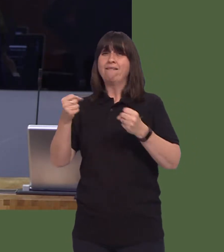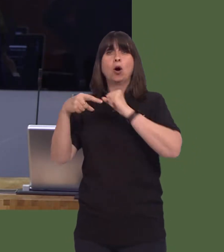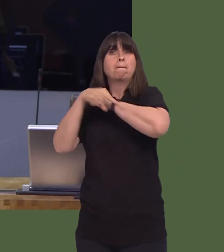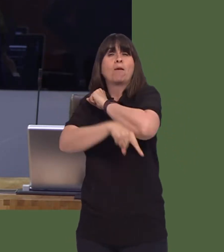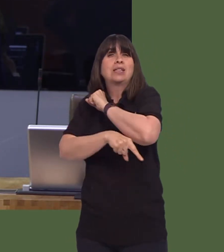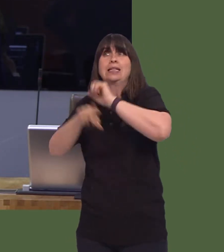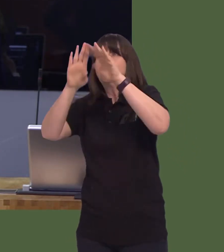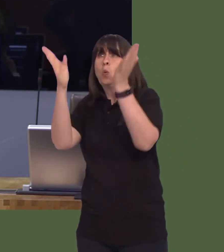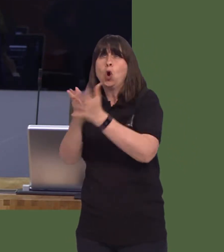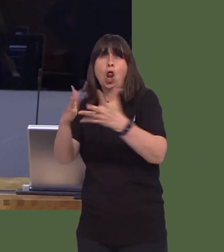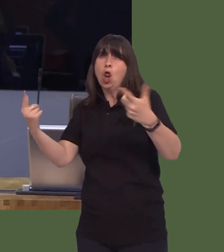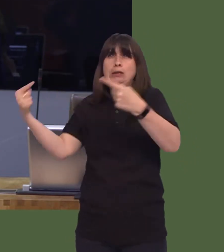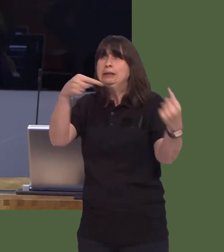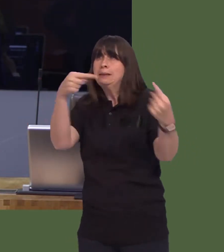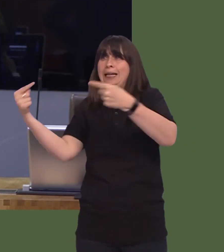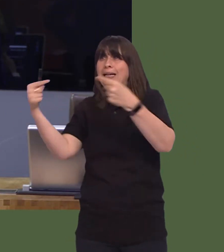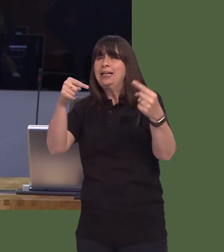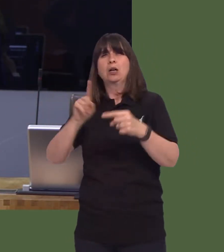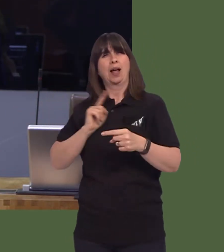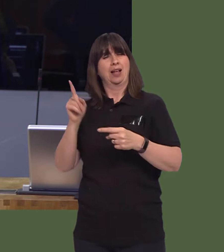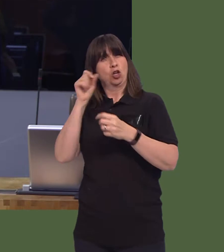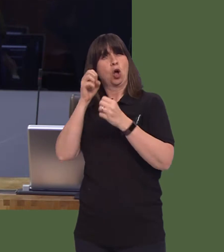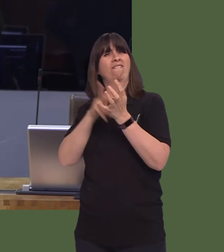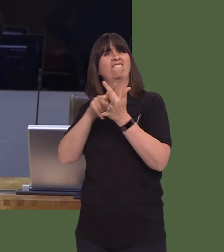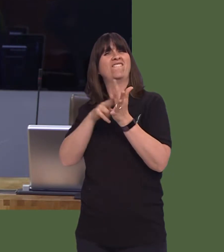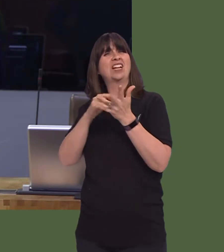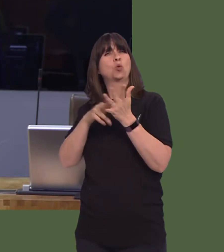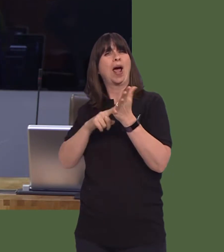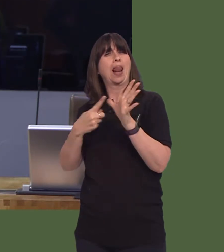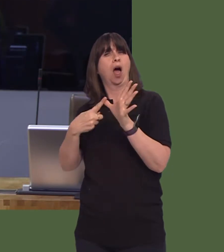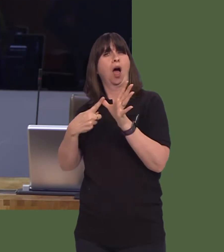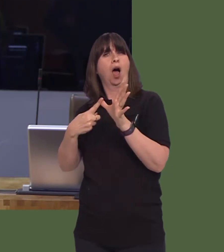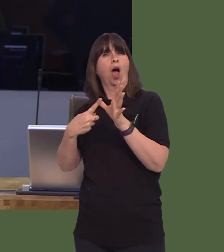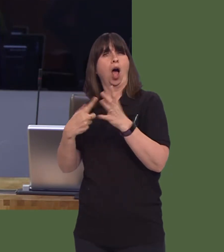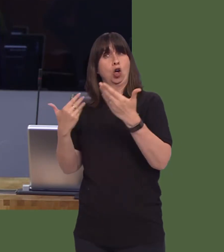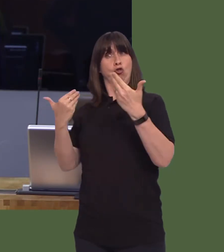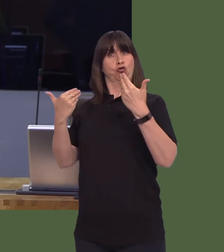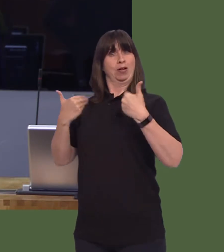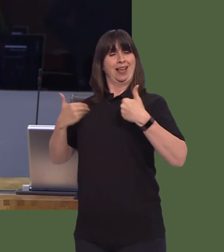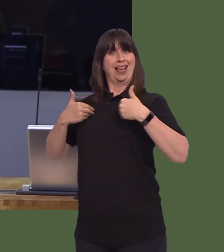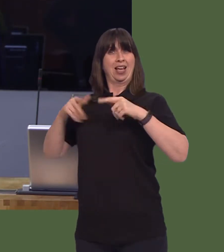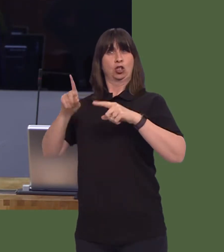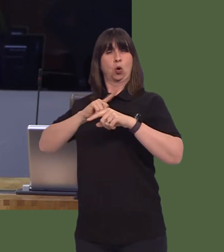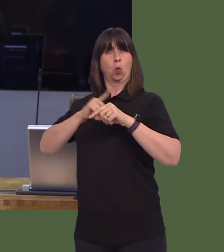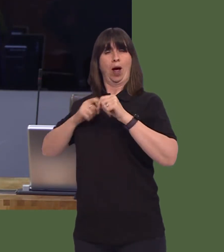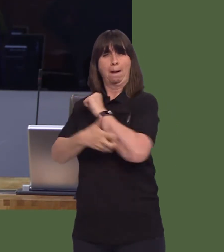world: why is a potentially rich country like Venezuela reduced to destitution? We know that's because it has a Corbynite Government.